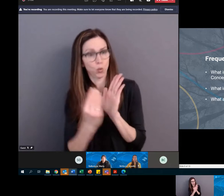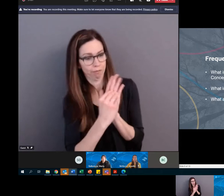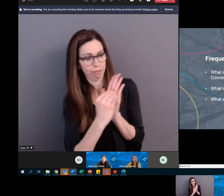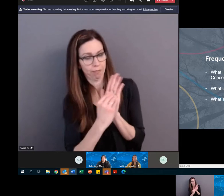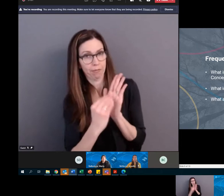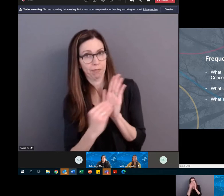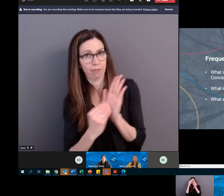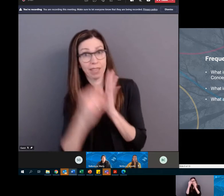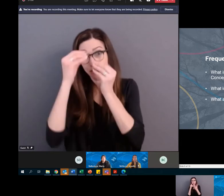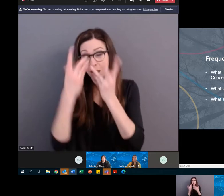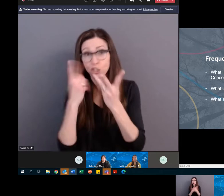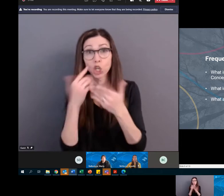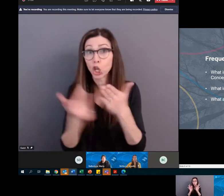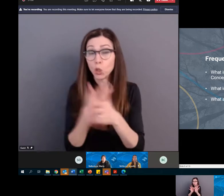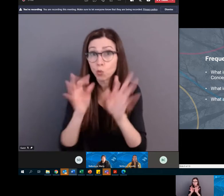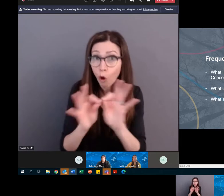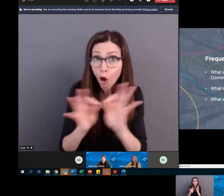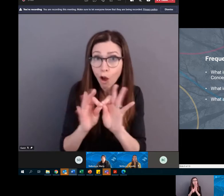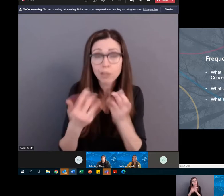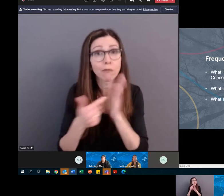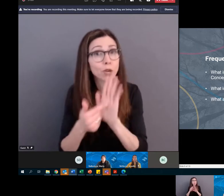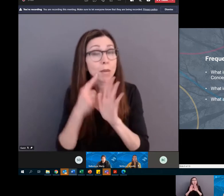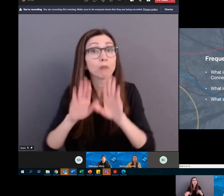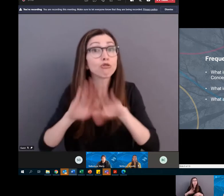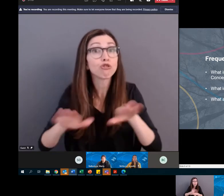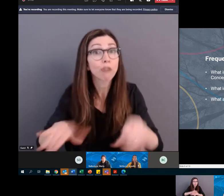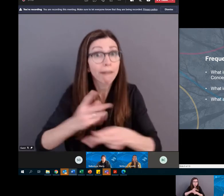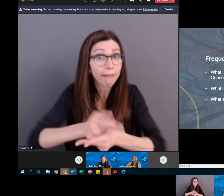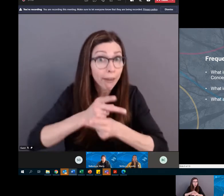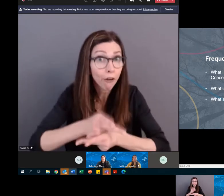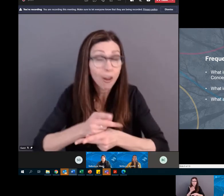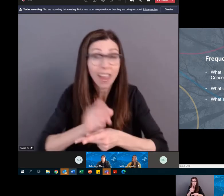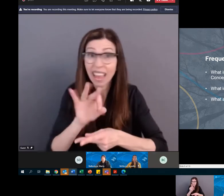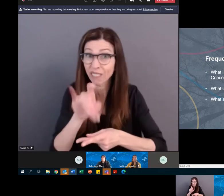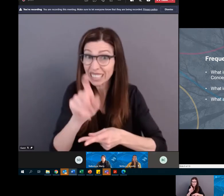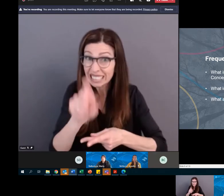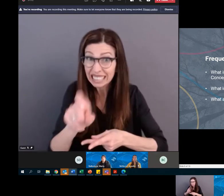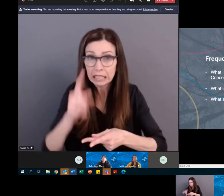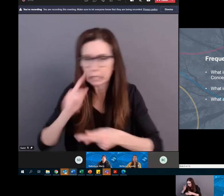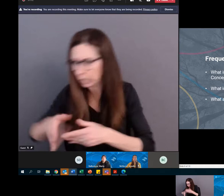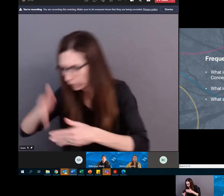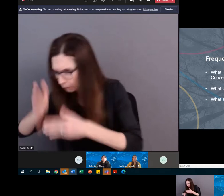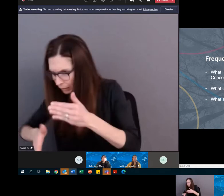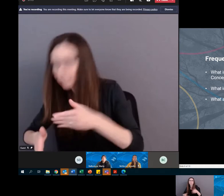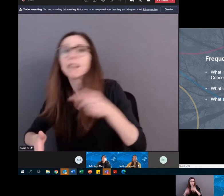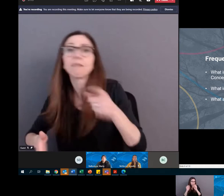child or dependent care costs if required to complete the activity and